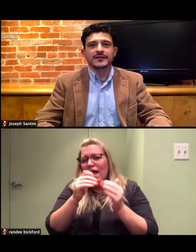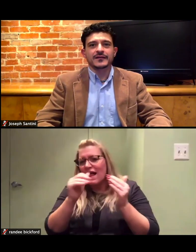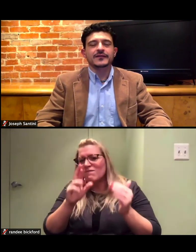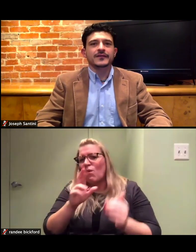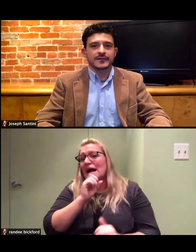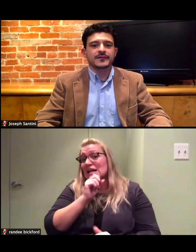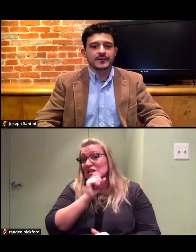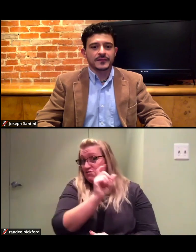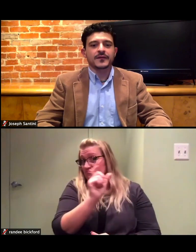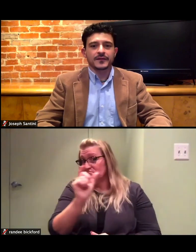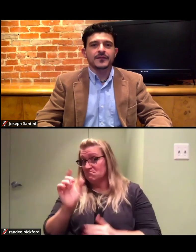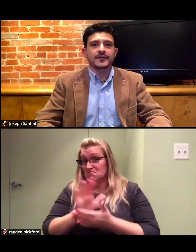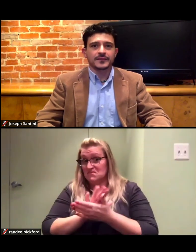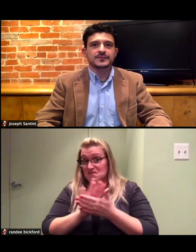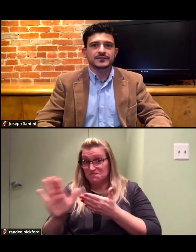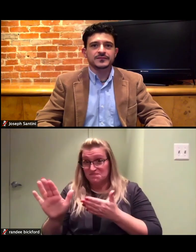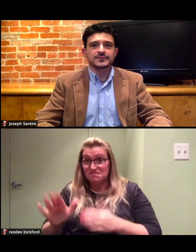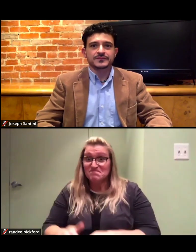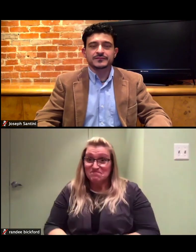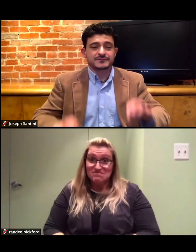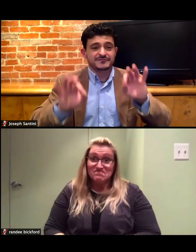and what specifically is included for each age.